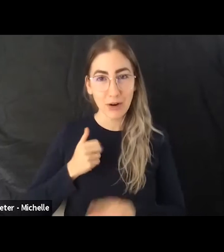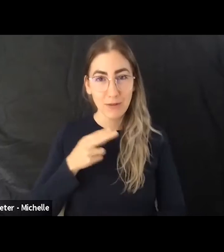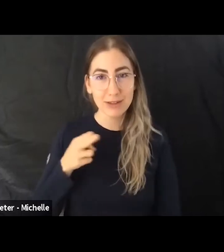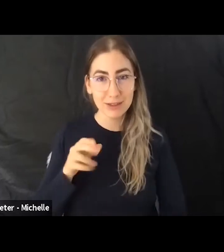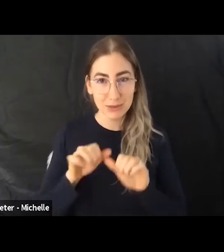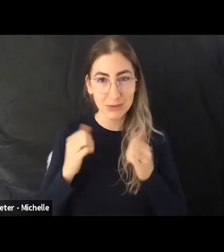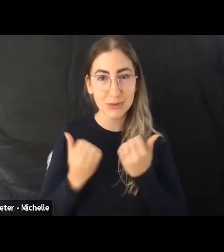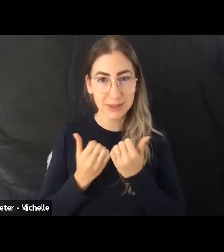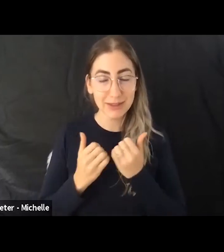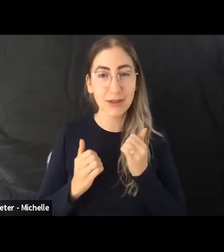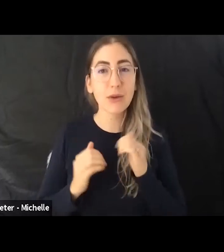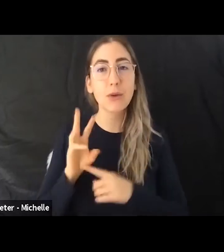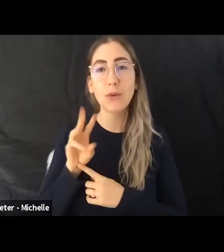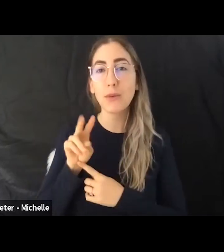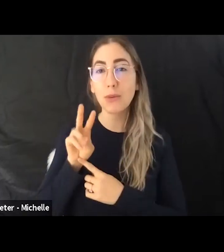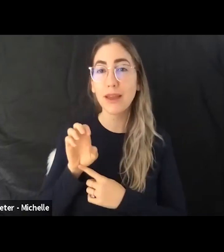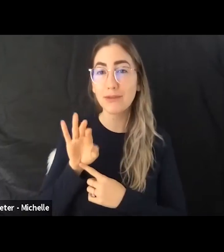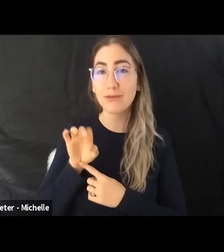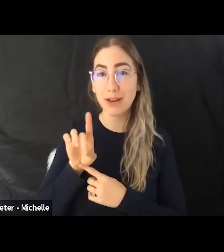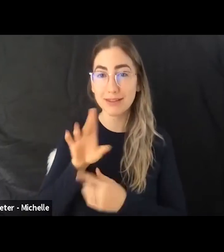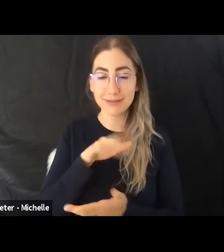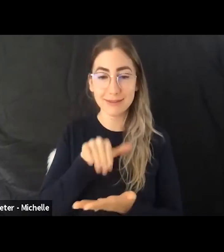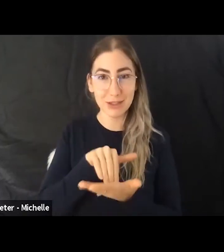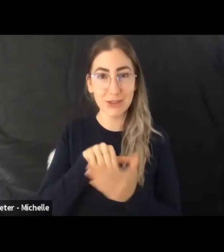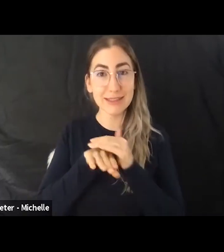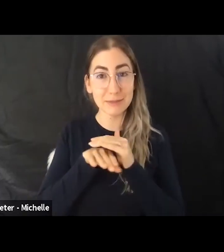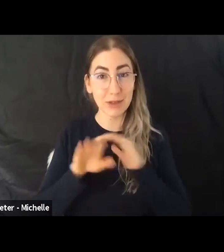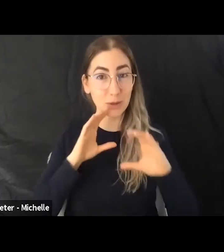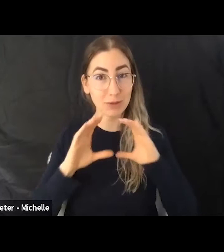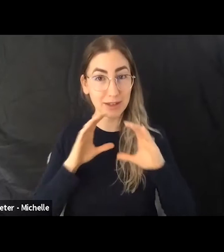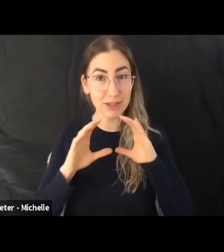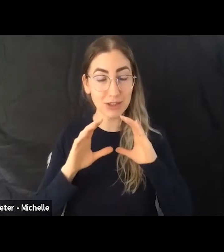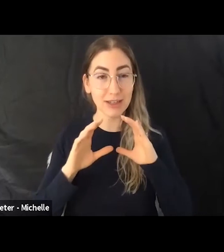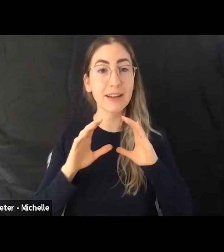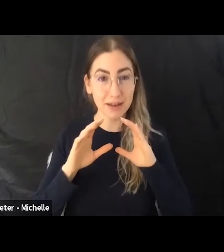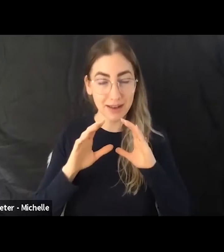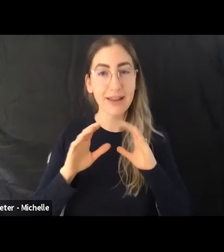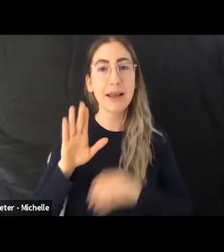WAVEFRONT CENTRE FOR COMMUNICATION ACCESSIBILITY AND THE AND THE UNIVERSITY OF BRITISH COLUMBIA TO UNIVERSITY OF BRITISH COLUMBIA TO DISCUSS A SURVEY THAT WE